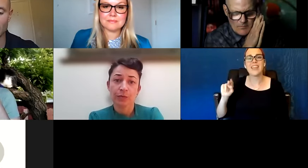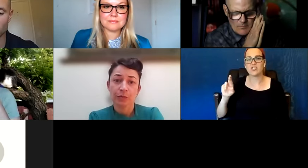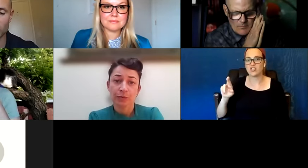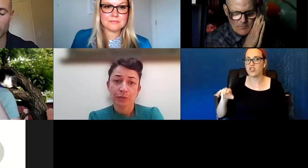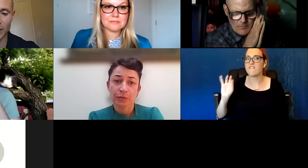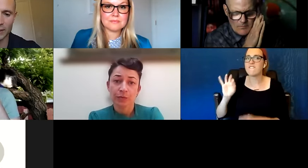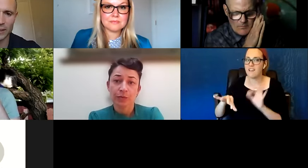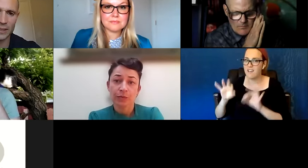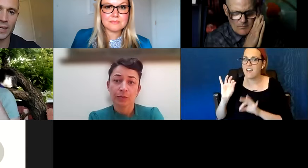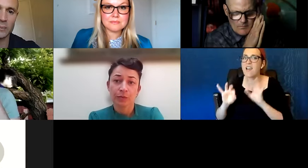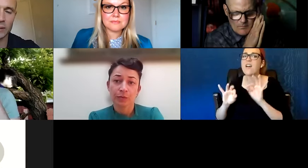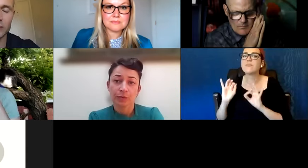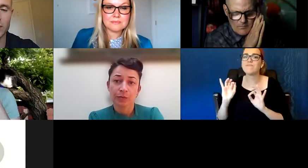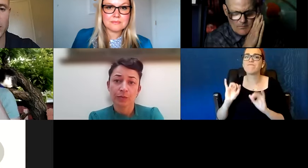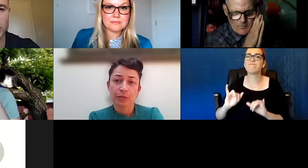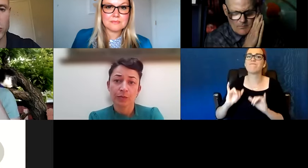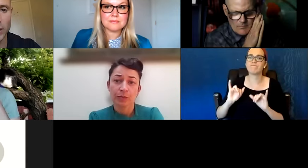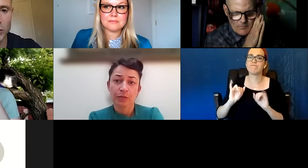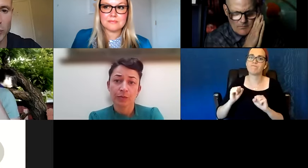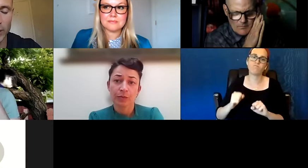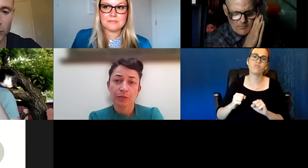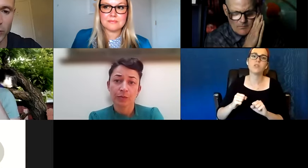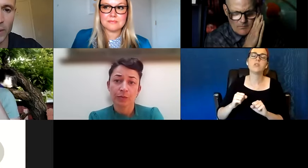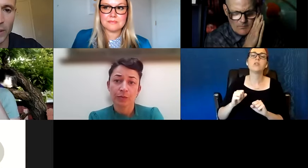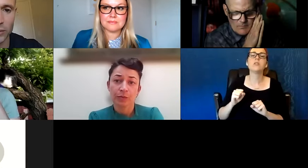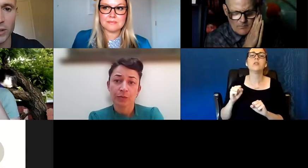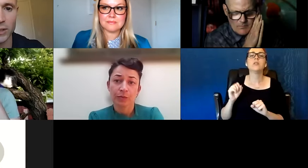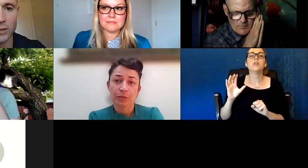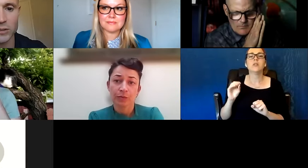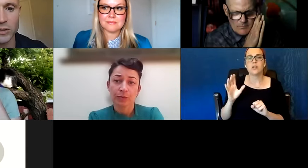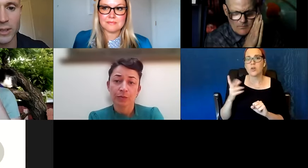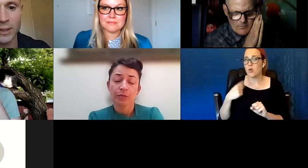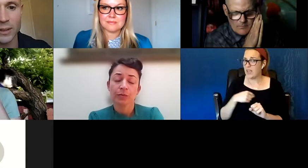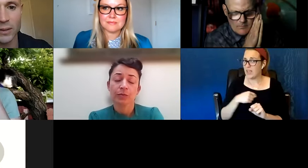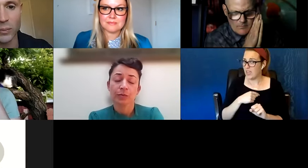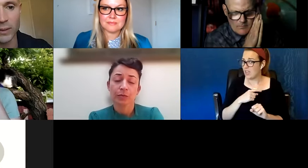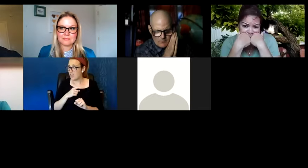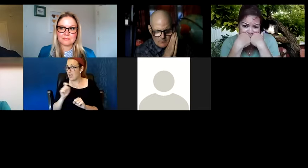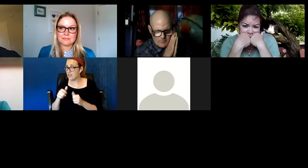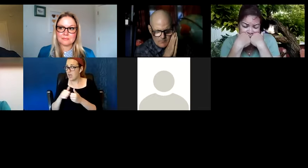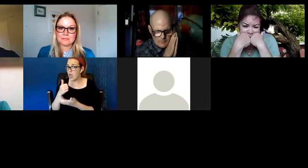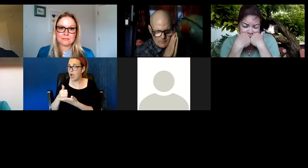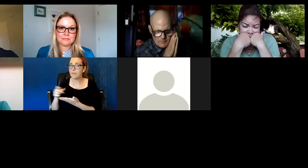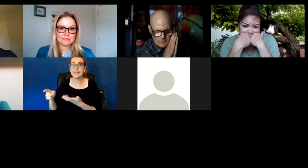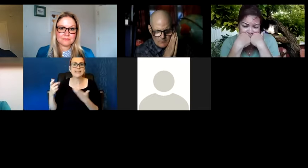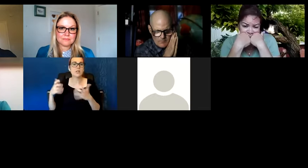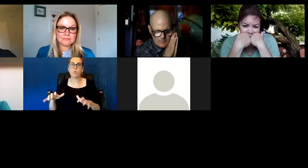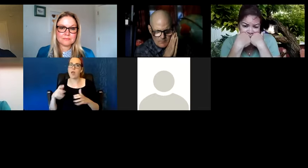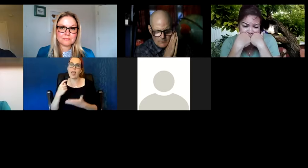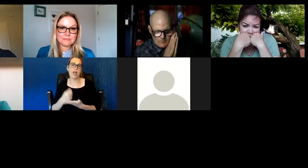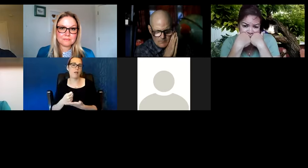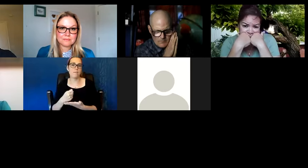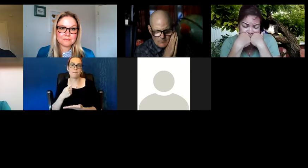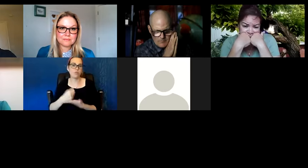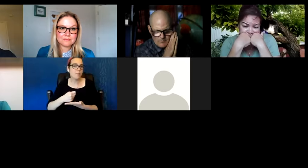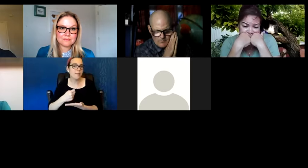And we couldn't... And he had been living in this drainage pipe for about three years when we met him. And none of us could bear to see him